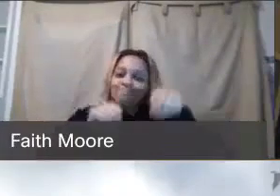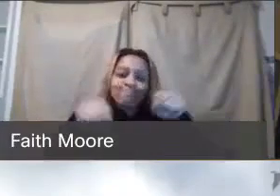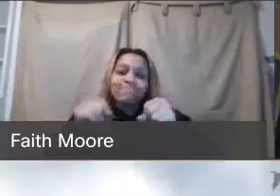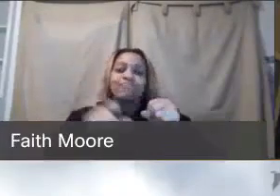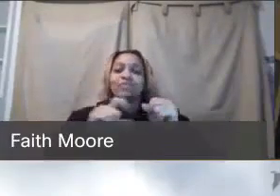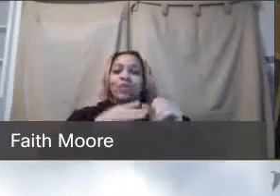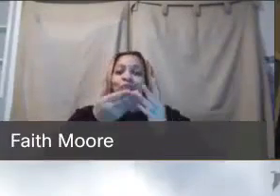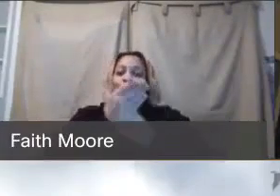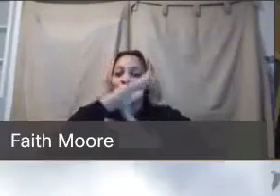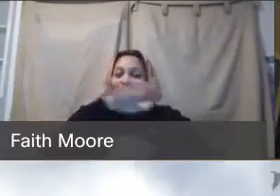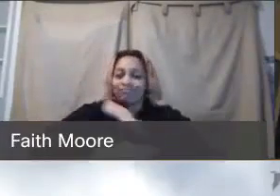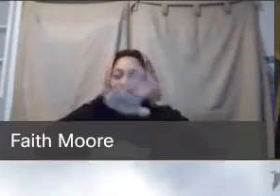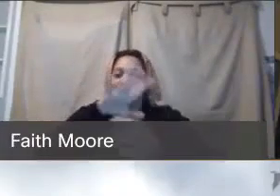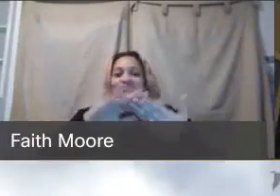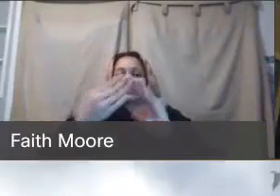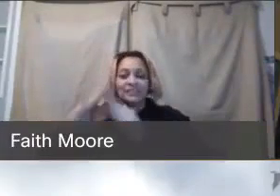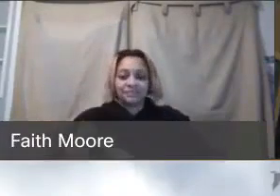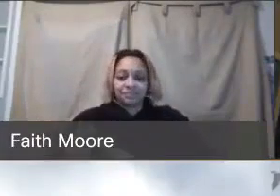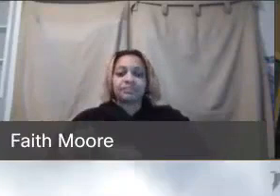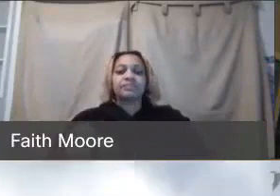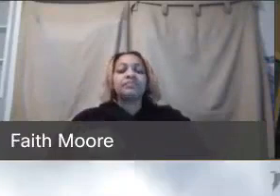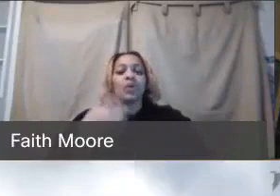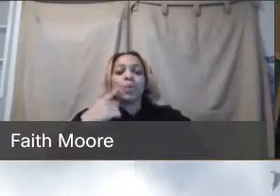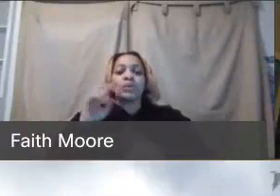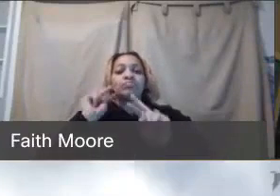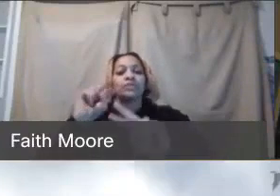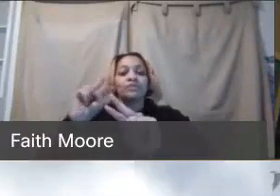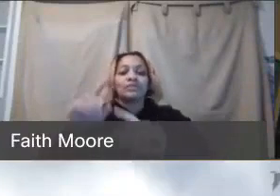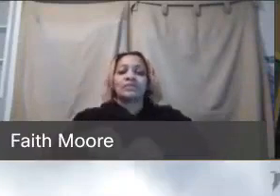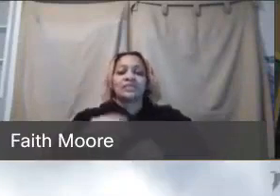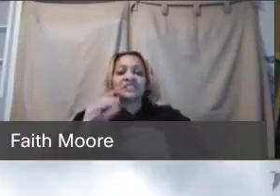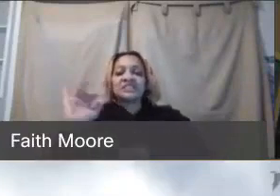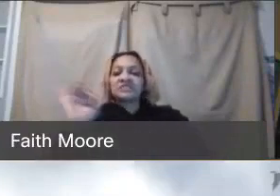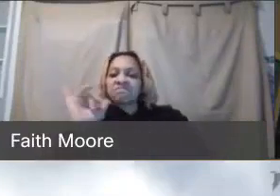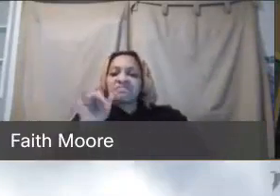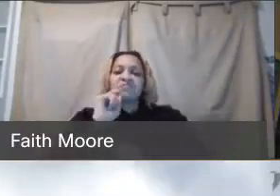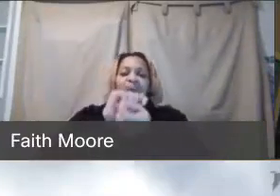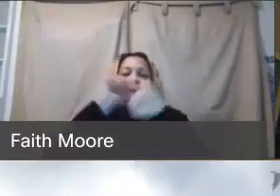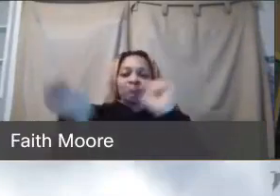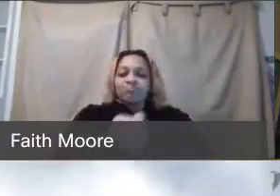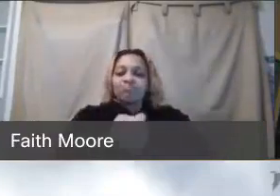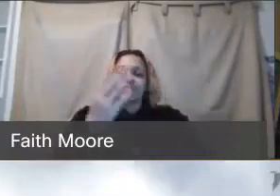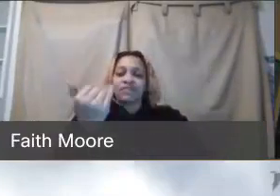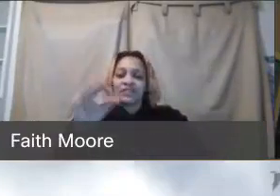We look for look forward to seeing us similar transformation. From this 15th street southern project.